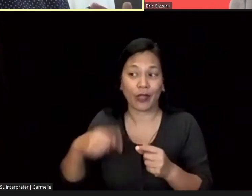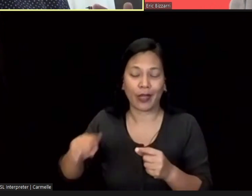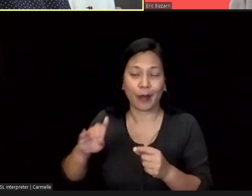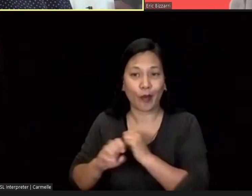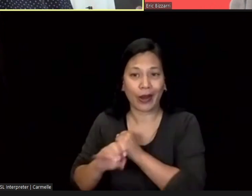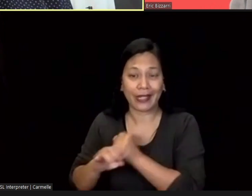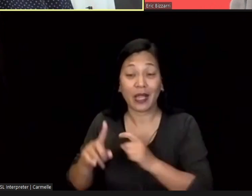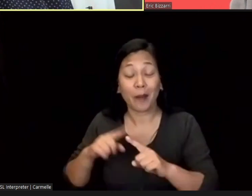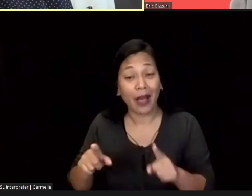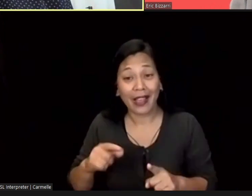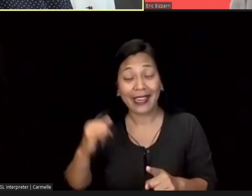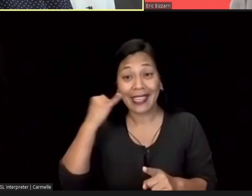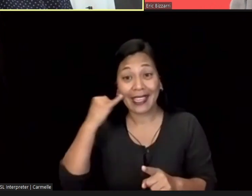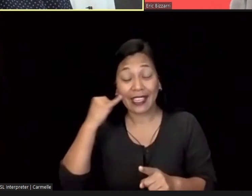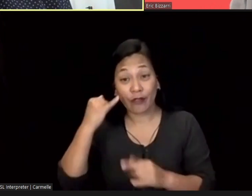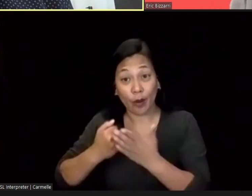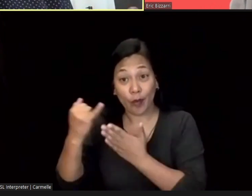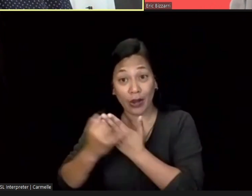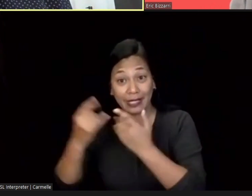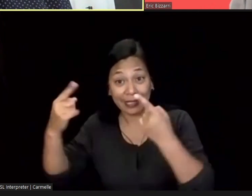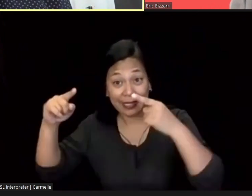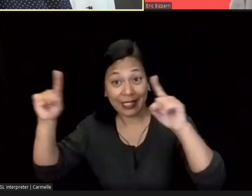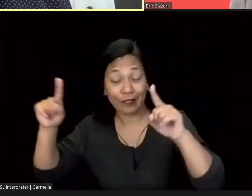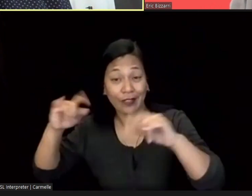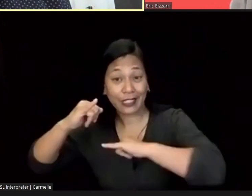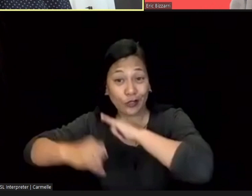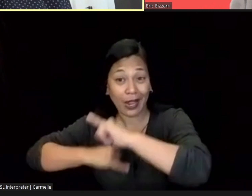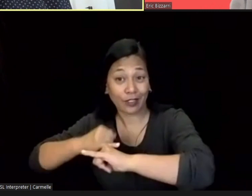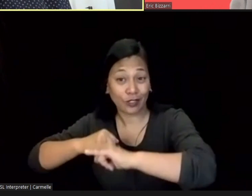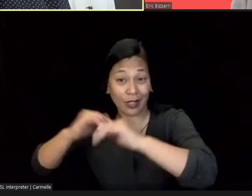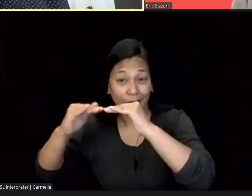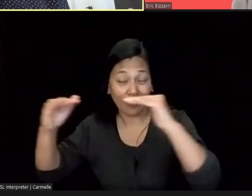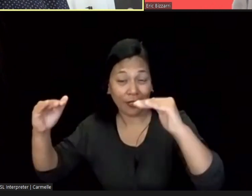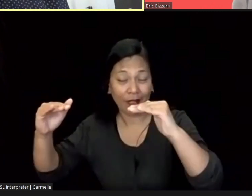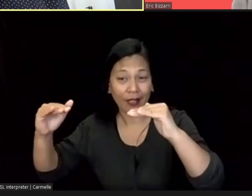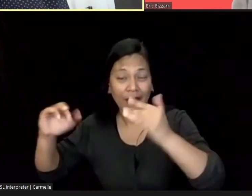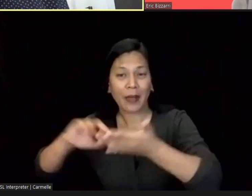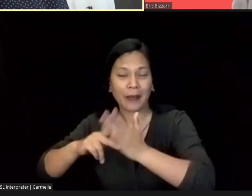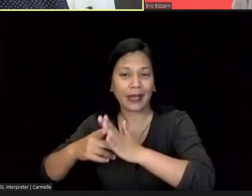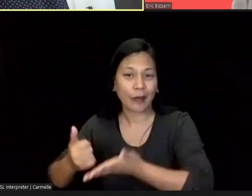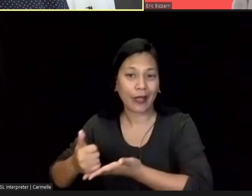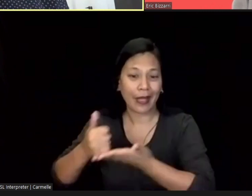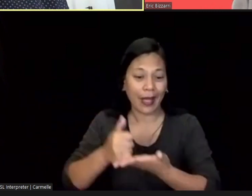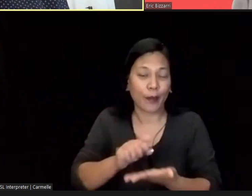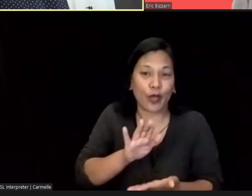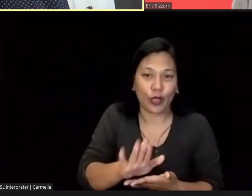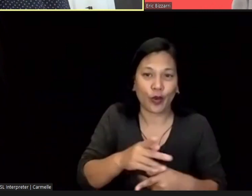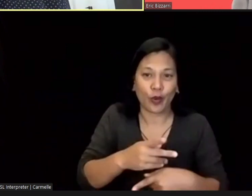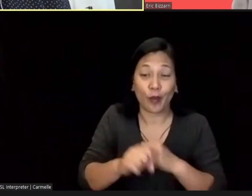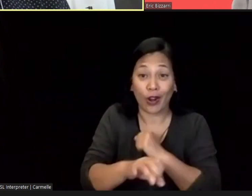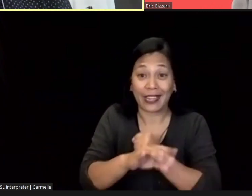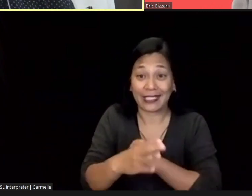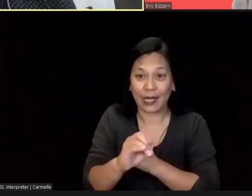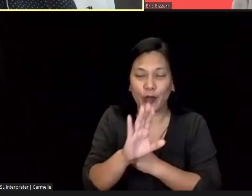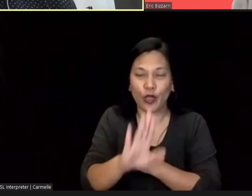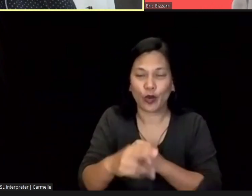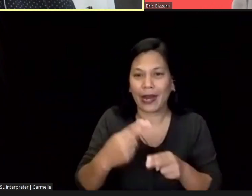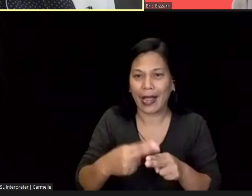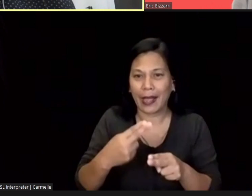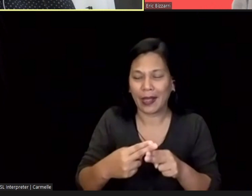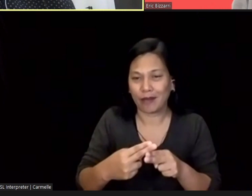If a project does well internationally, it only helps their status and their, what am I trying to say?